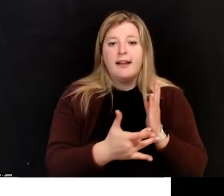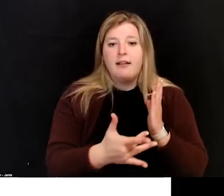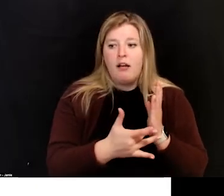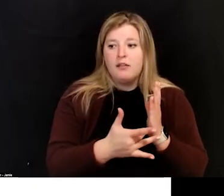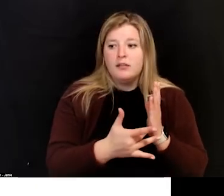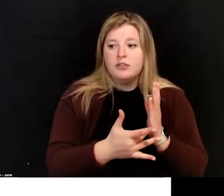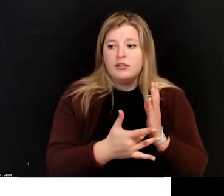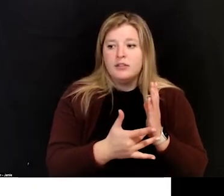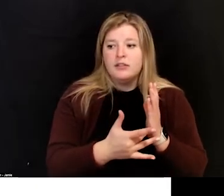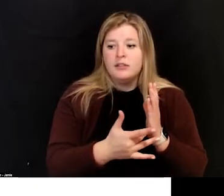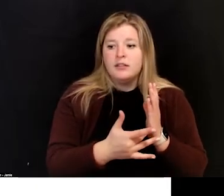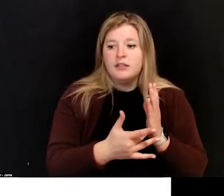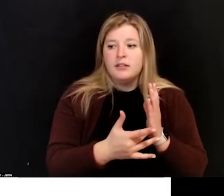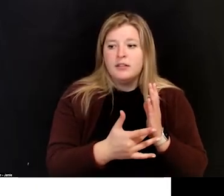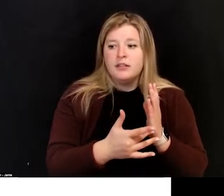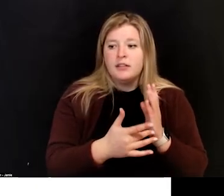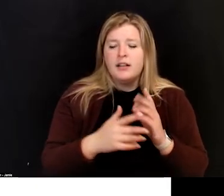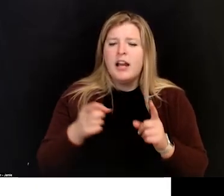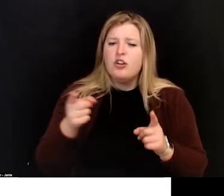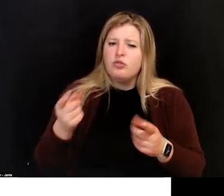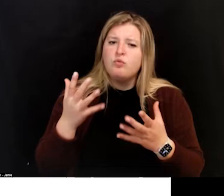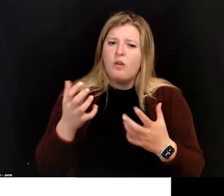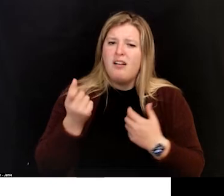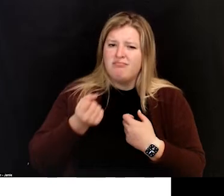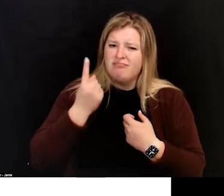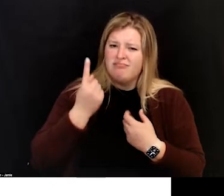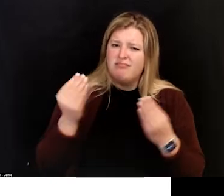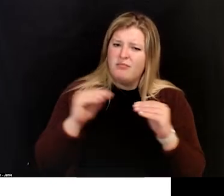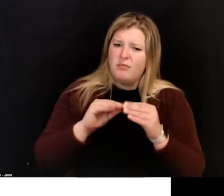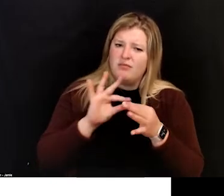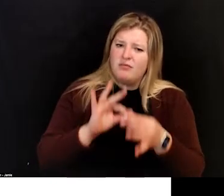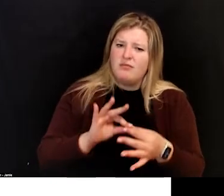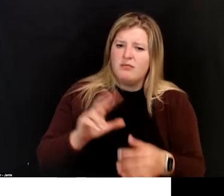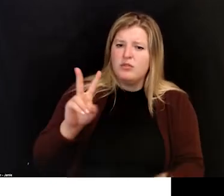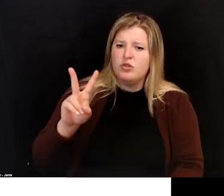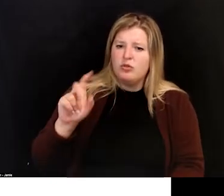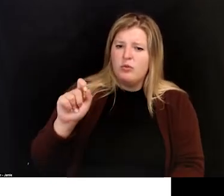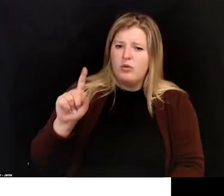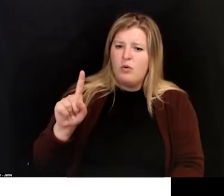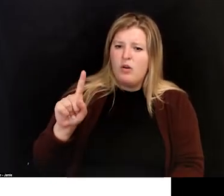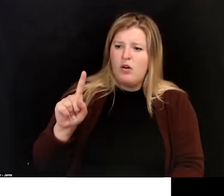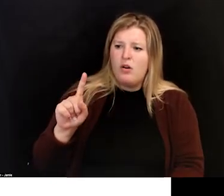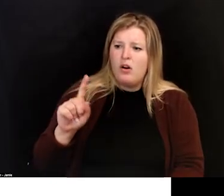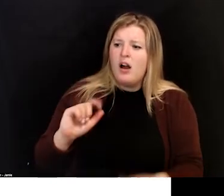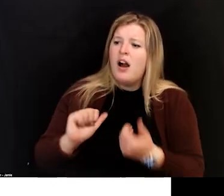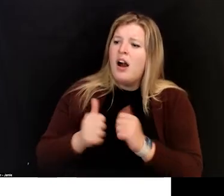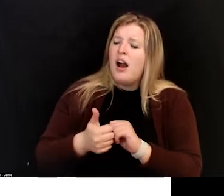"but you need to understand more about 2.1, "how would you suggest that one can learn more about it?